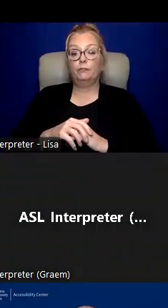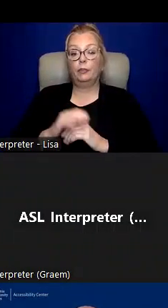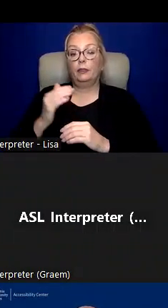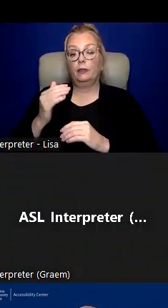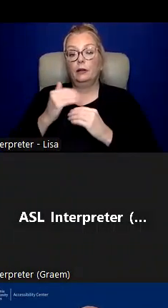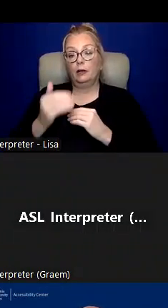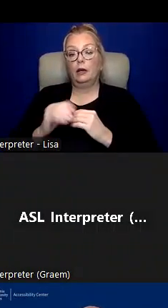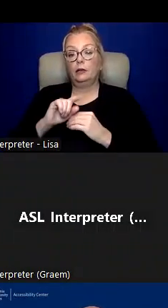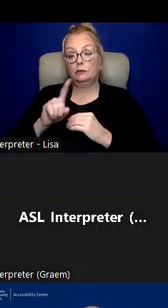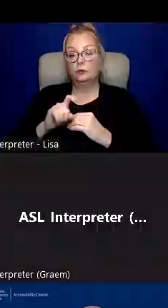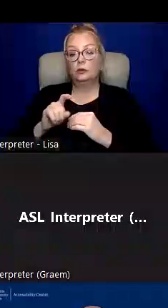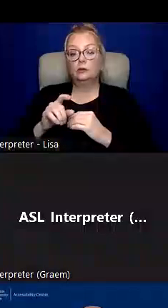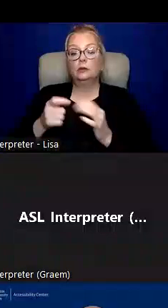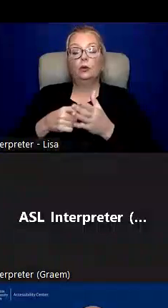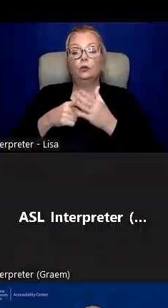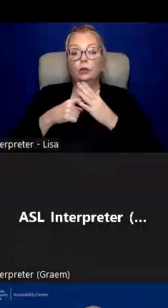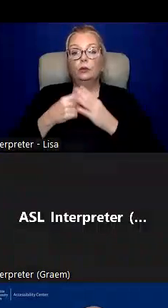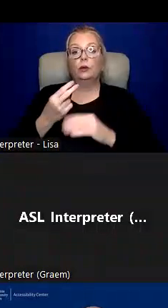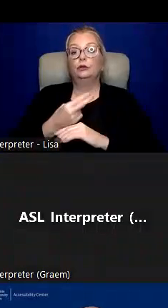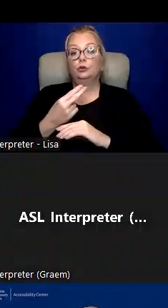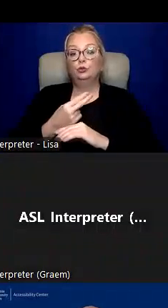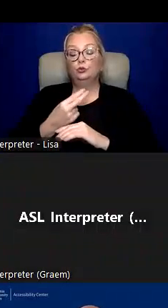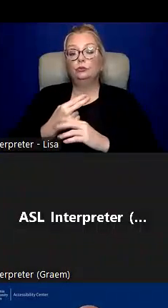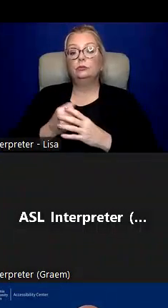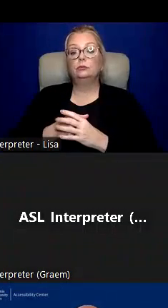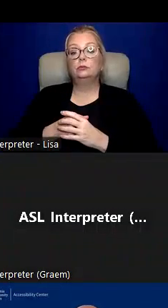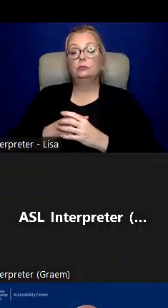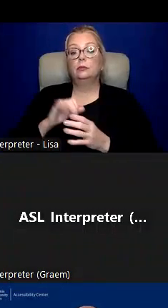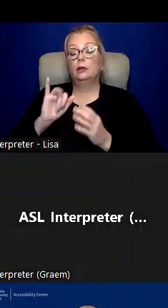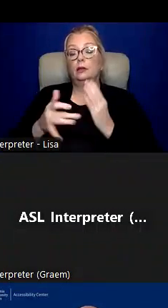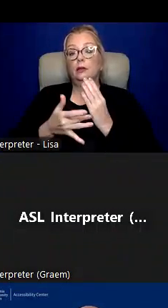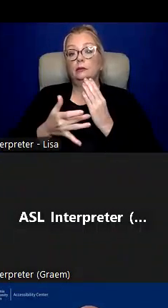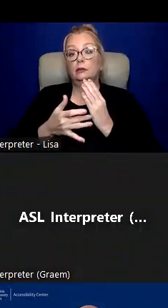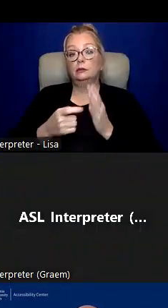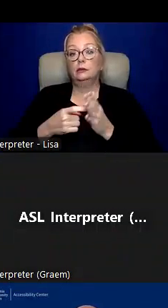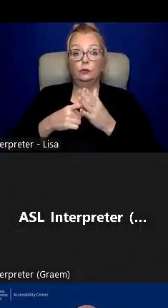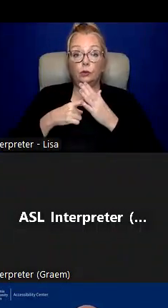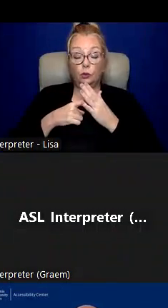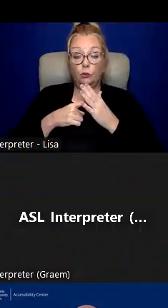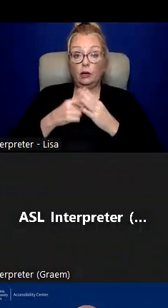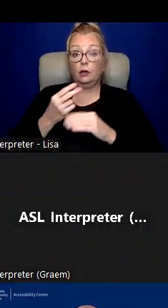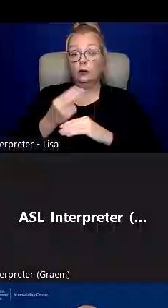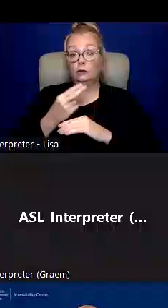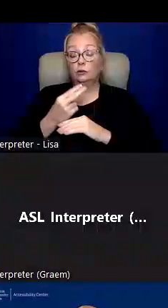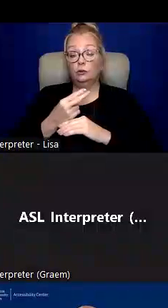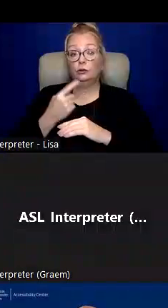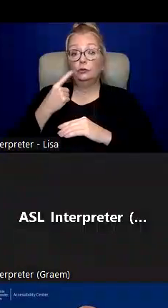So this question is, is this technology required to be used for an academic or student-related